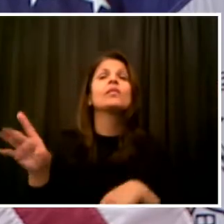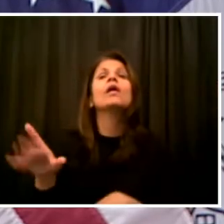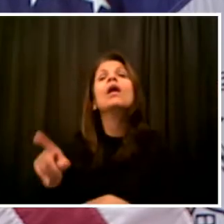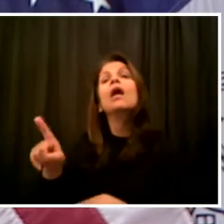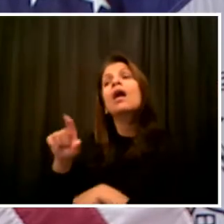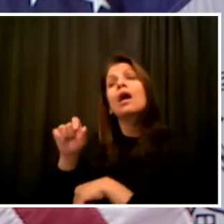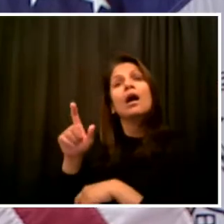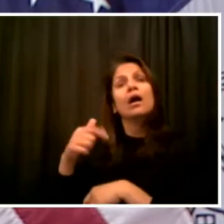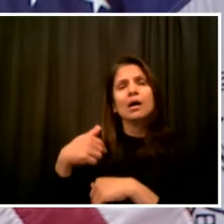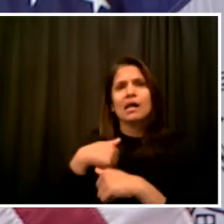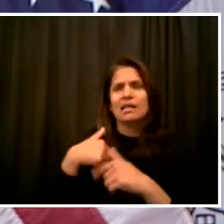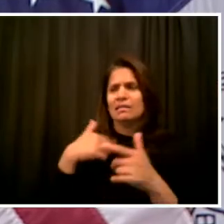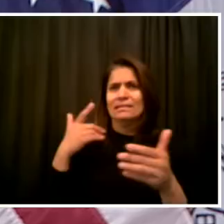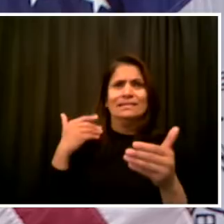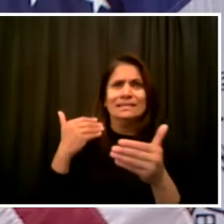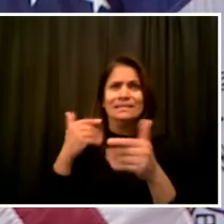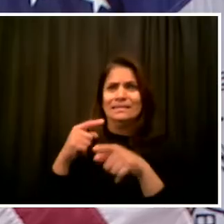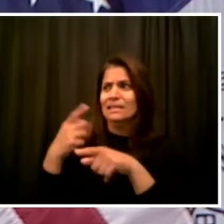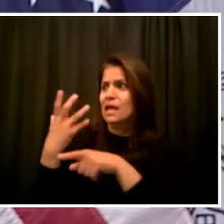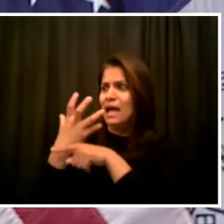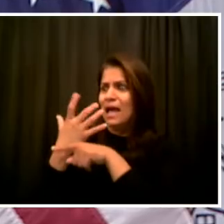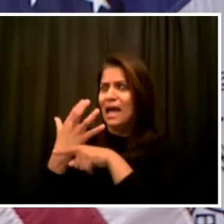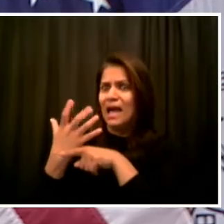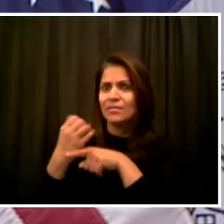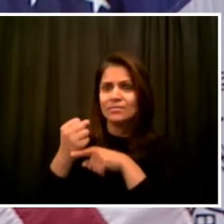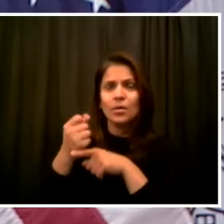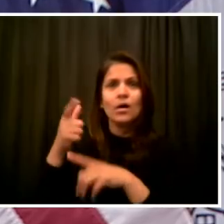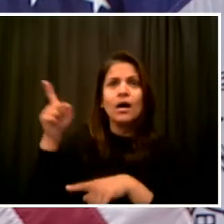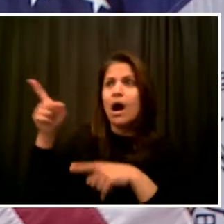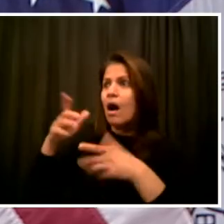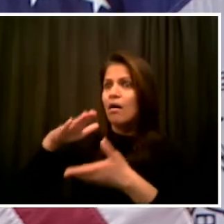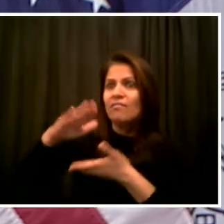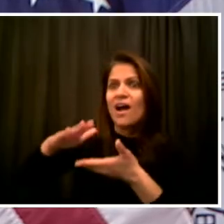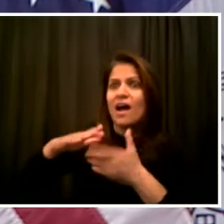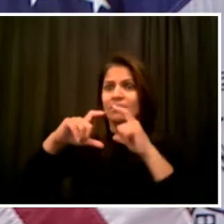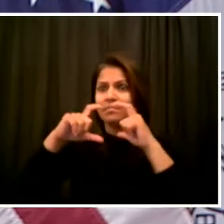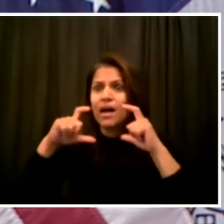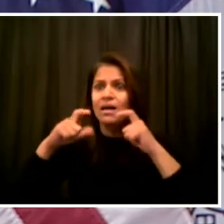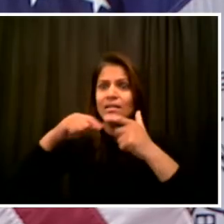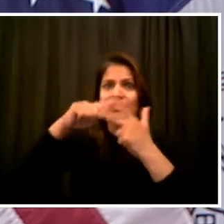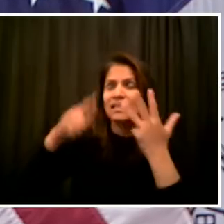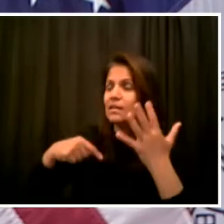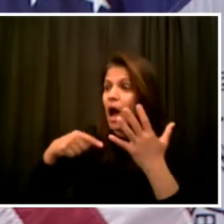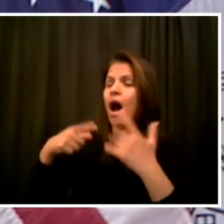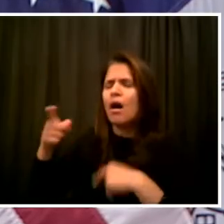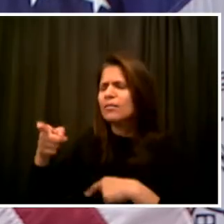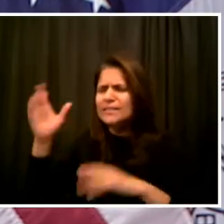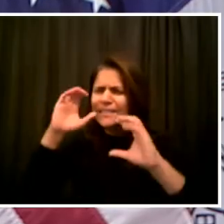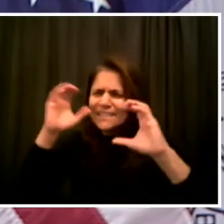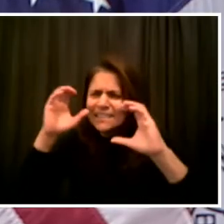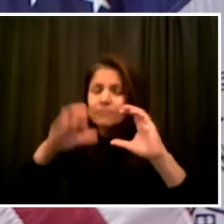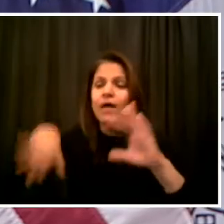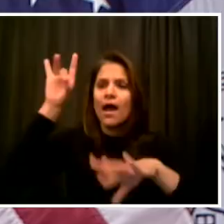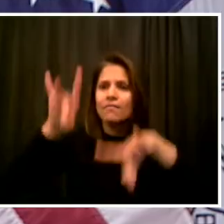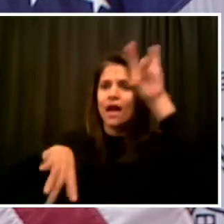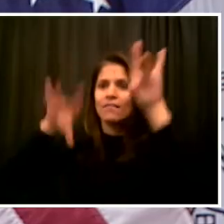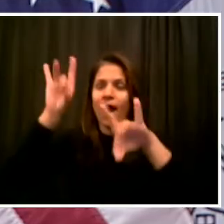SOMETIMES BUT THEY ALWAYS FOUND A WAY. OF COURSE JIMMY O'NEILL CAMEIN AND PLAYED SUCH AN IMPORTANT ROLE MAKING SURE THE DISTBRIUTN IOW AS